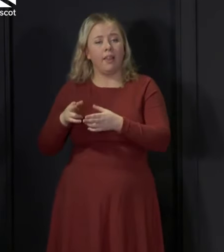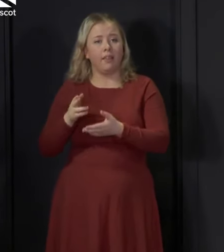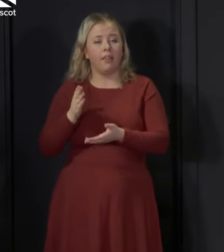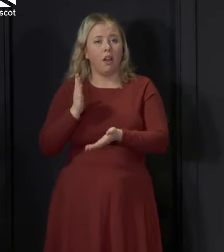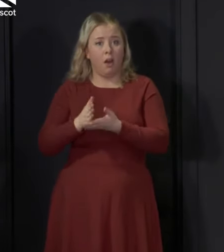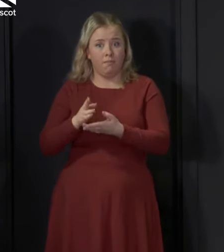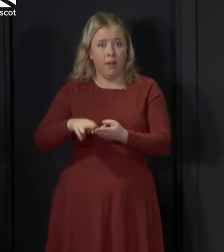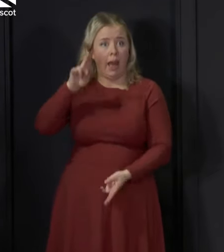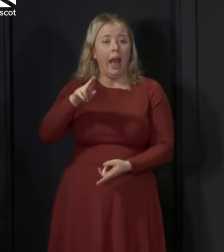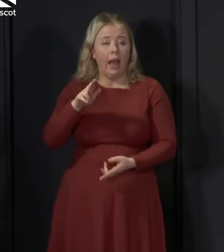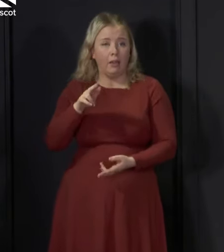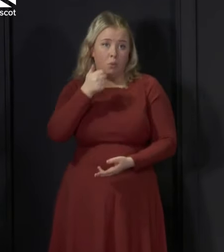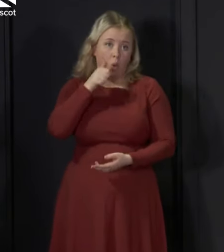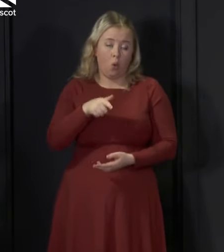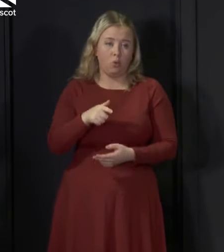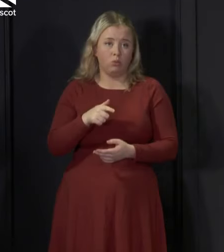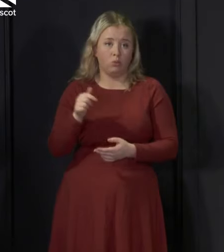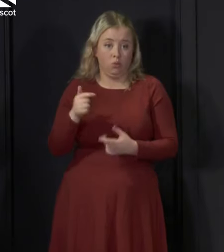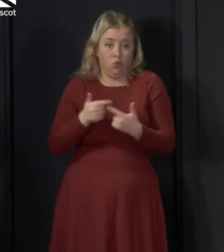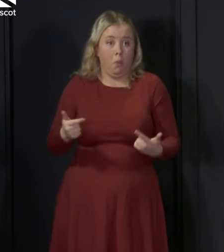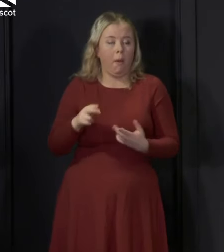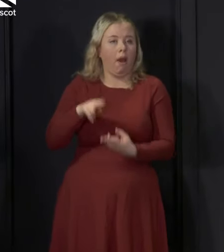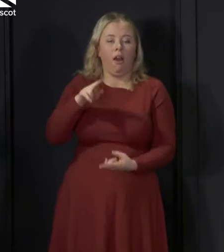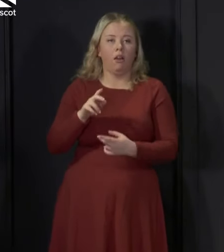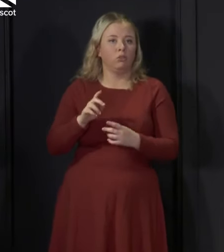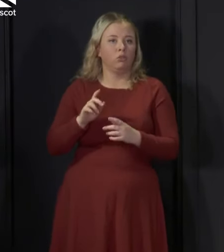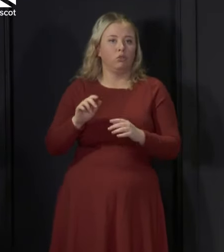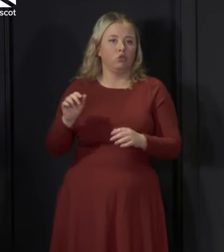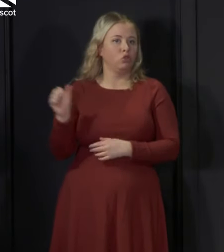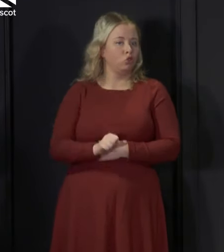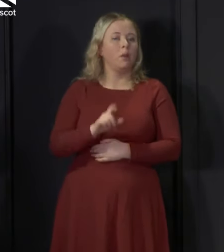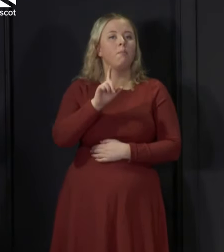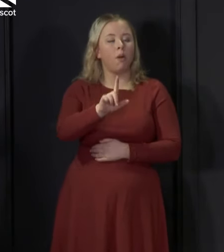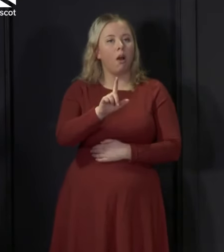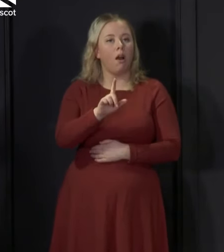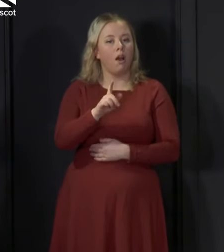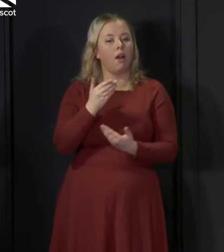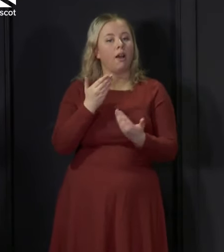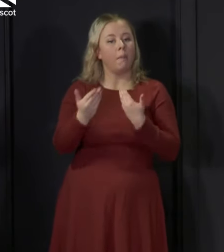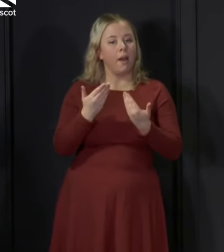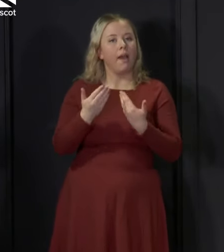too high but on the most recent comparable data we have in Scotland, the proportion of